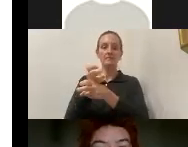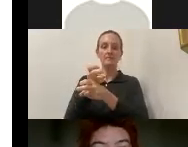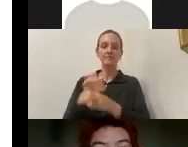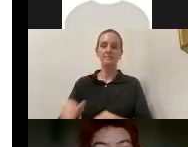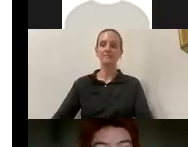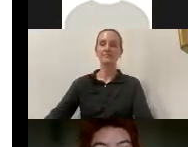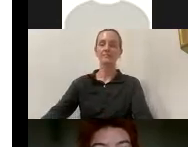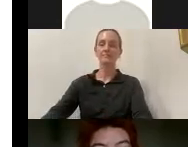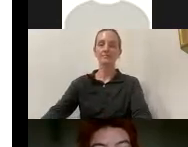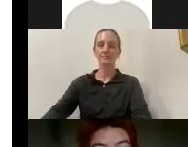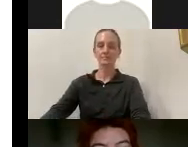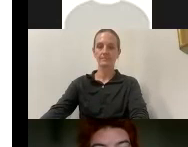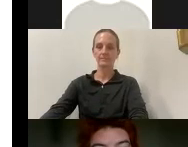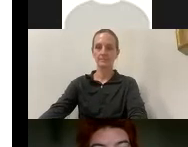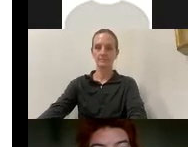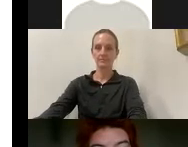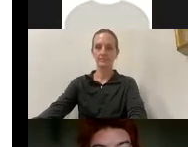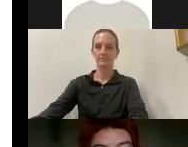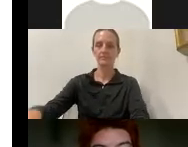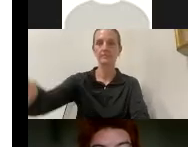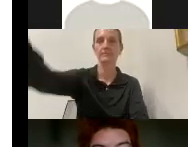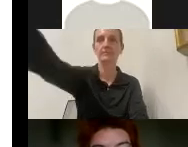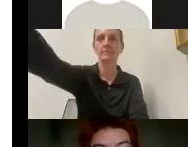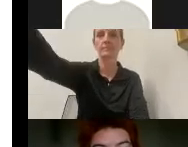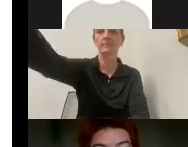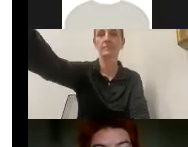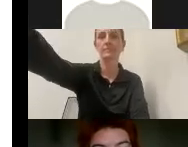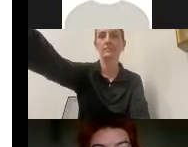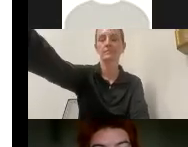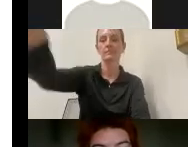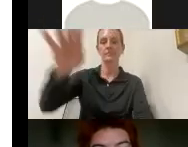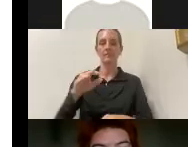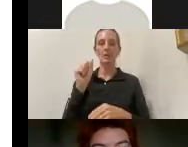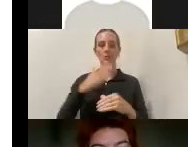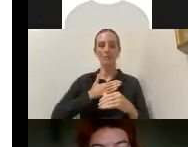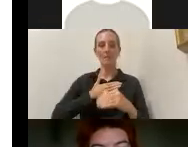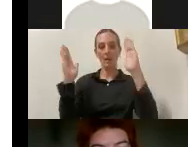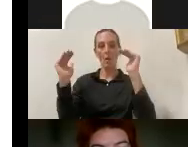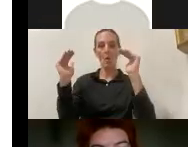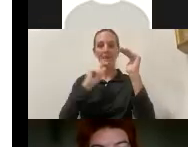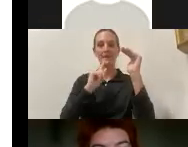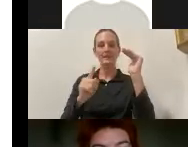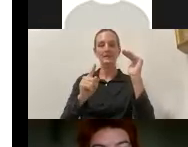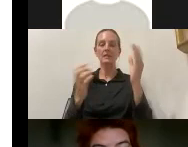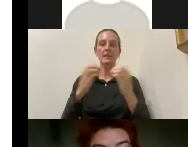For the rest of Wabasca my hopes and getting engaged in their community, or my community, and working with them a bit more.